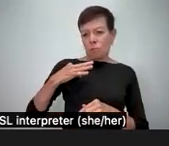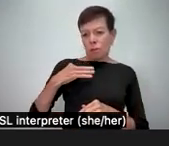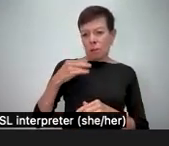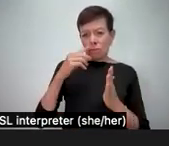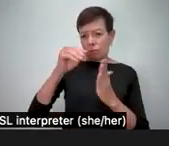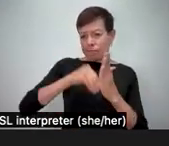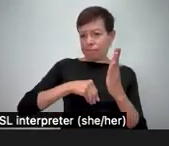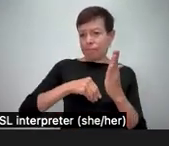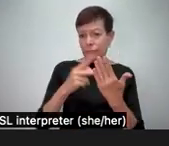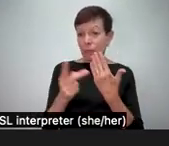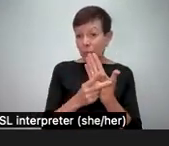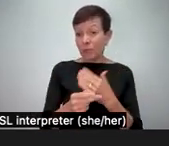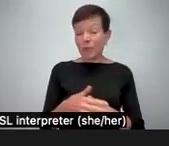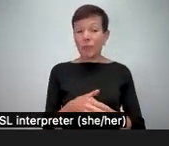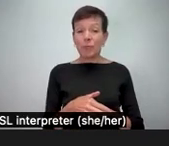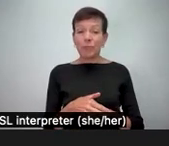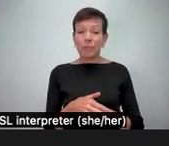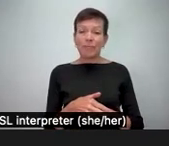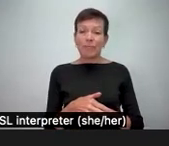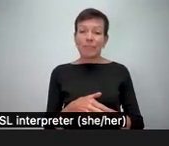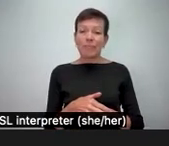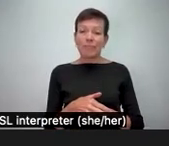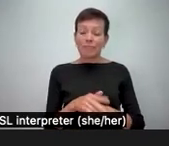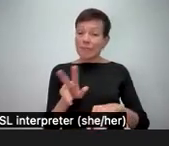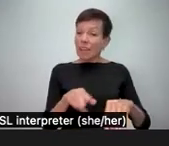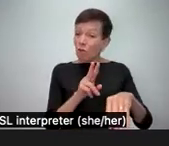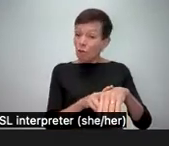And of course, along with all of this, there are some things that we will not tolerate,